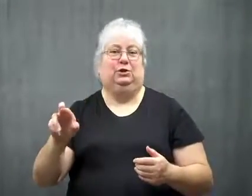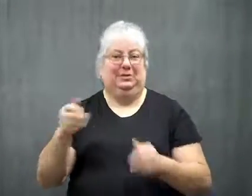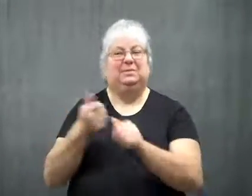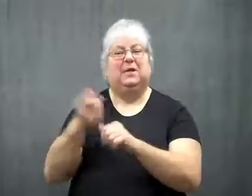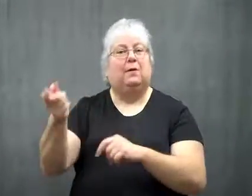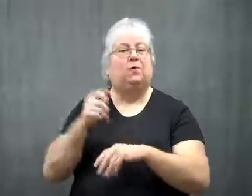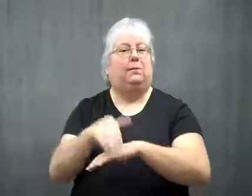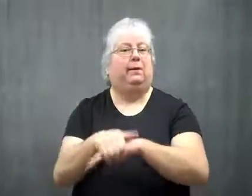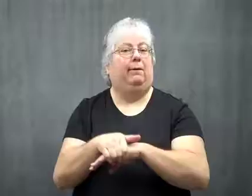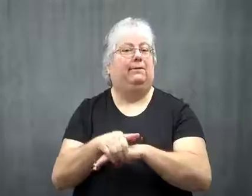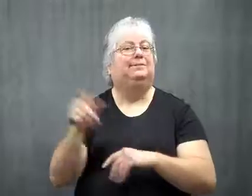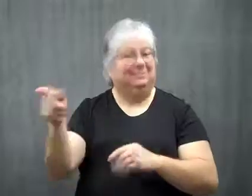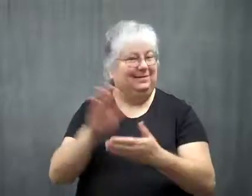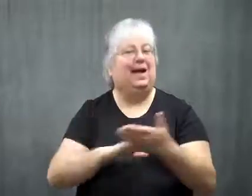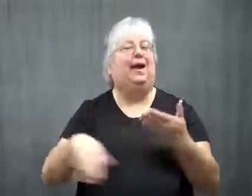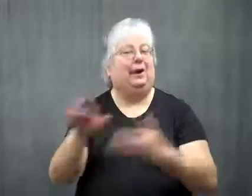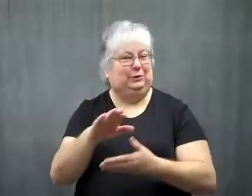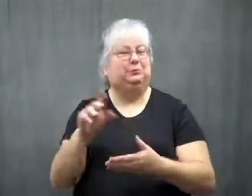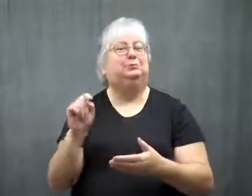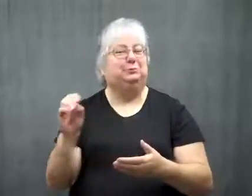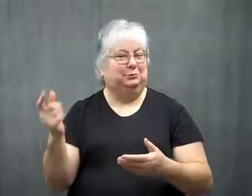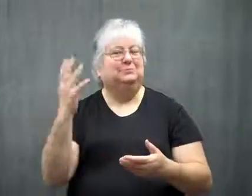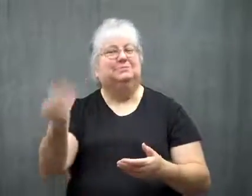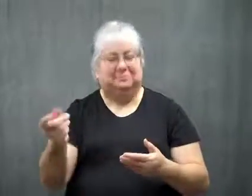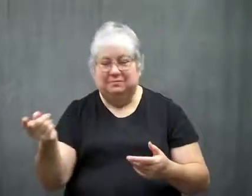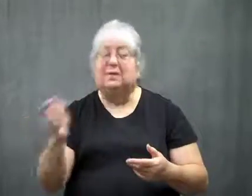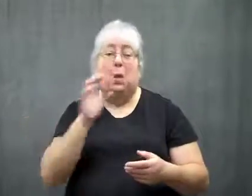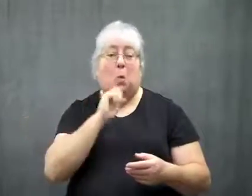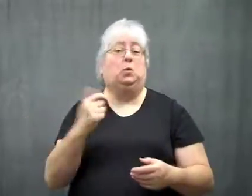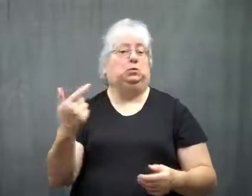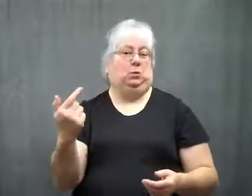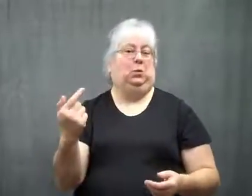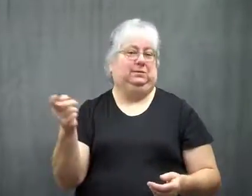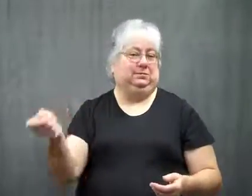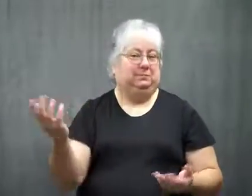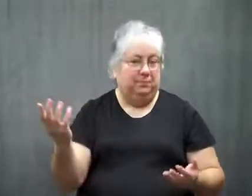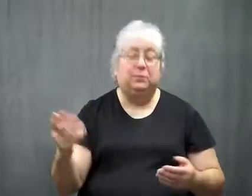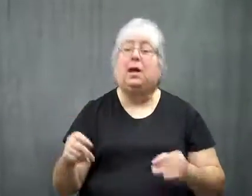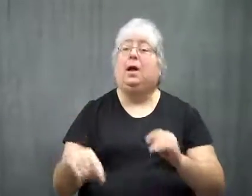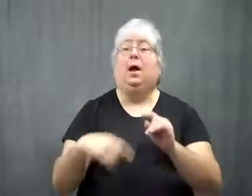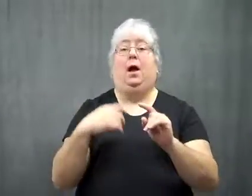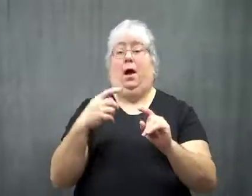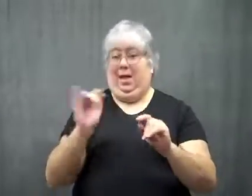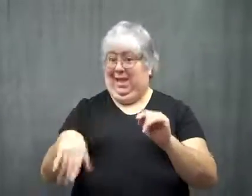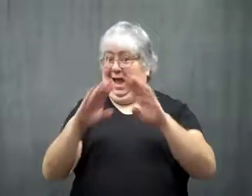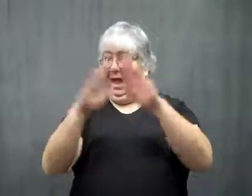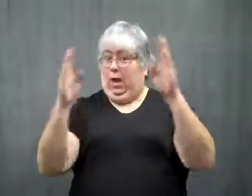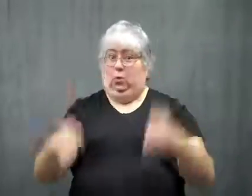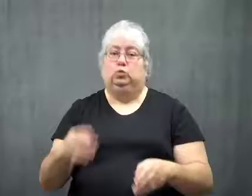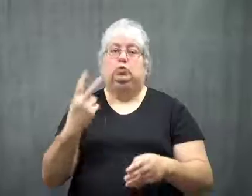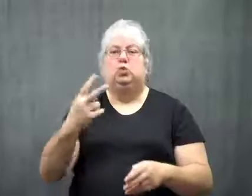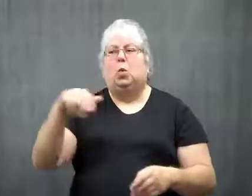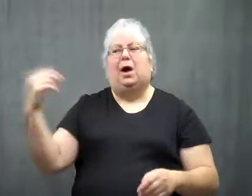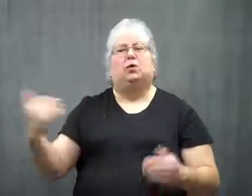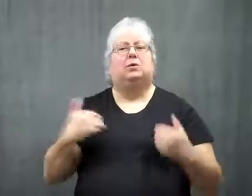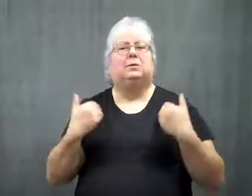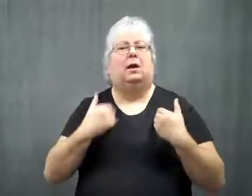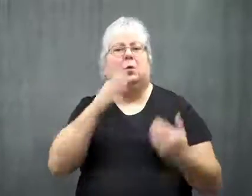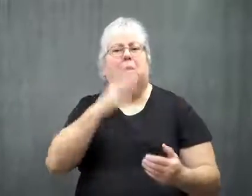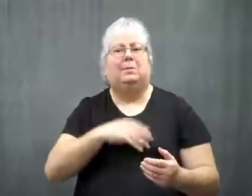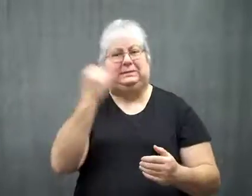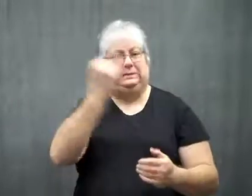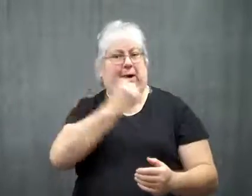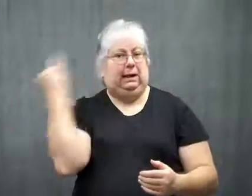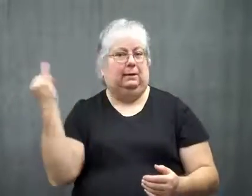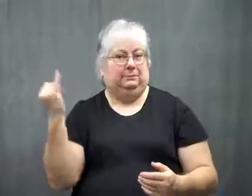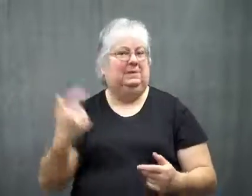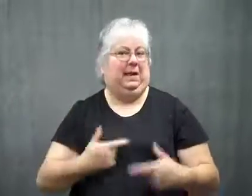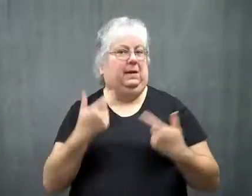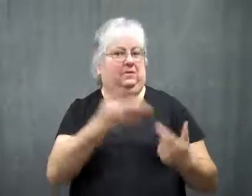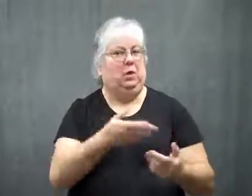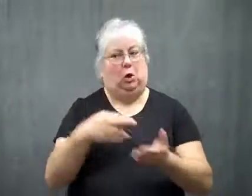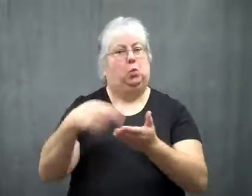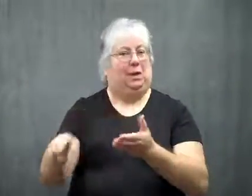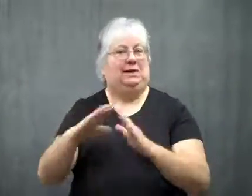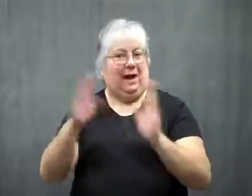Kercher was 21, also a college student, and was from England.